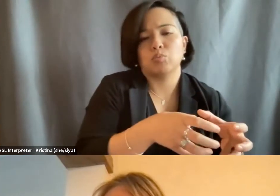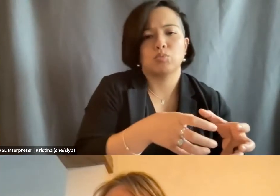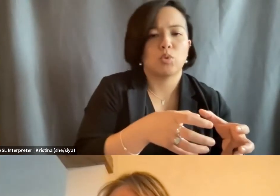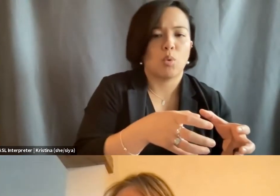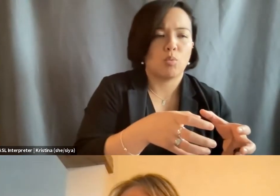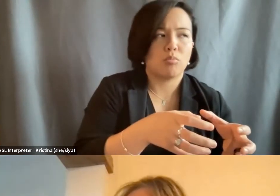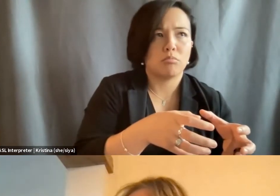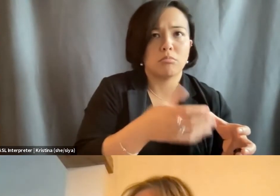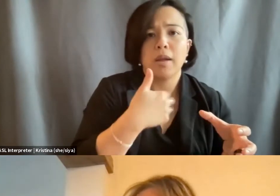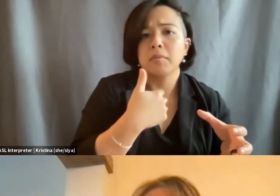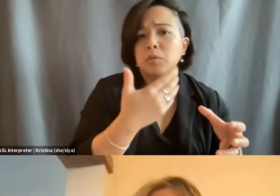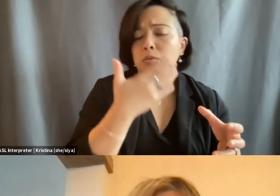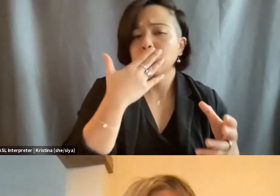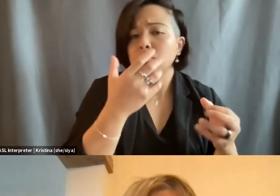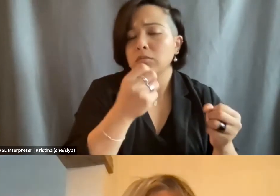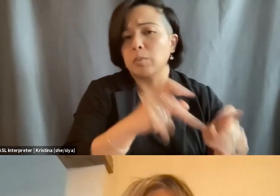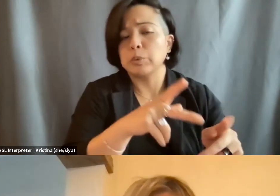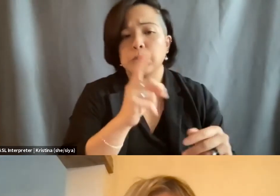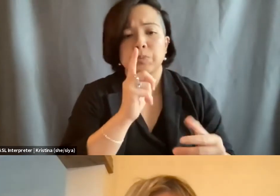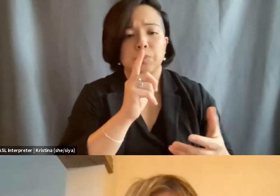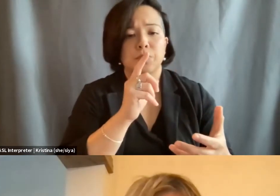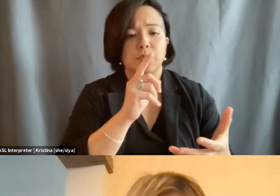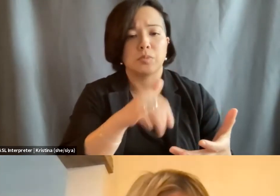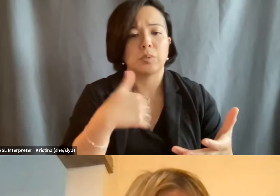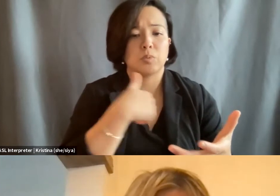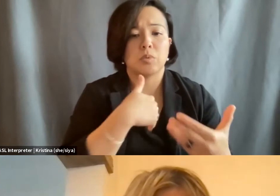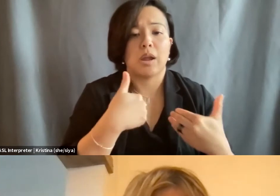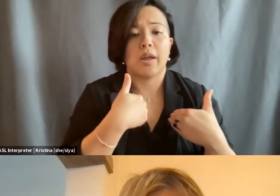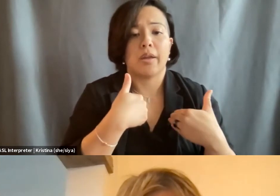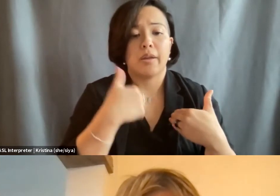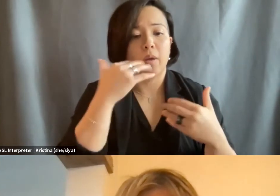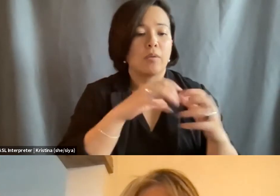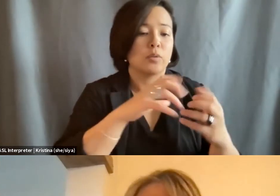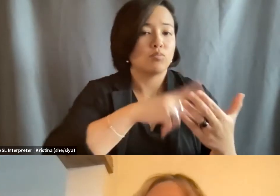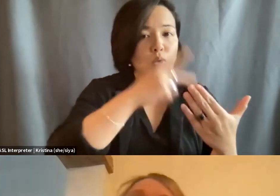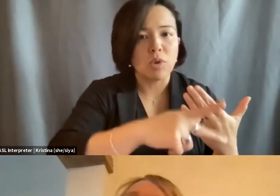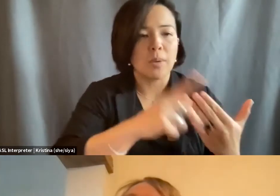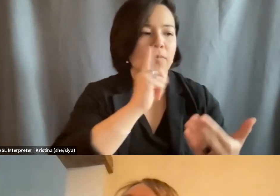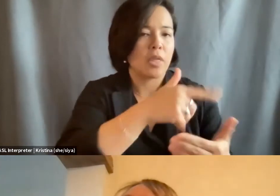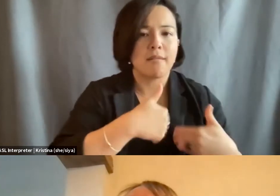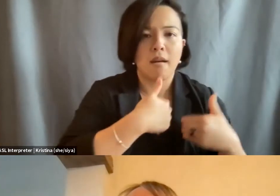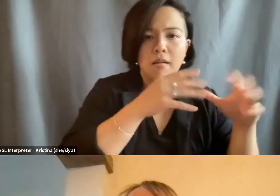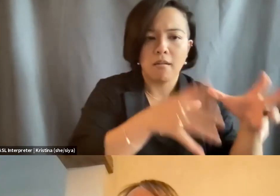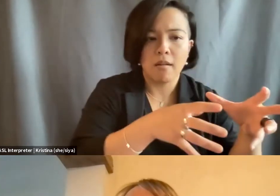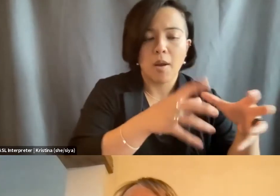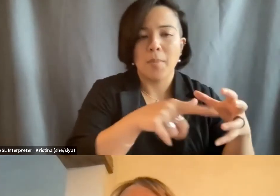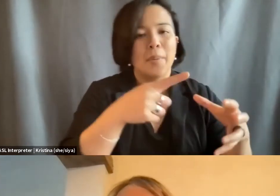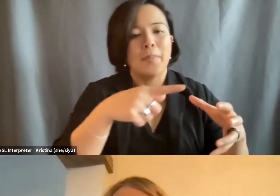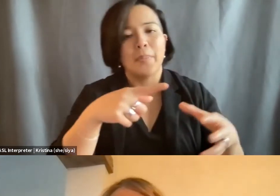you know, there's a chance that we got we know how to do programs on that, but there are going to be girls marginalized girls